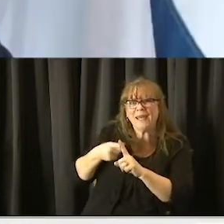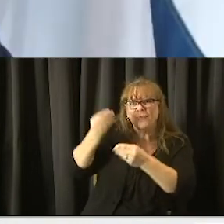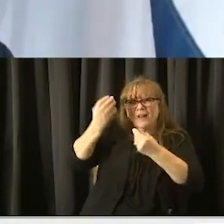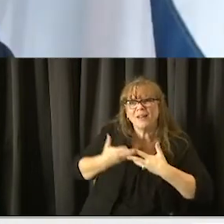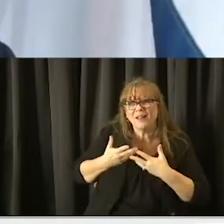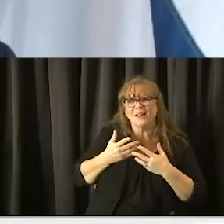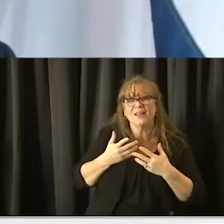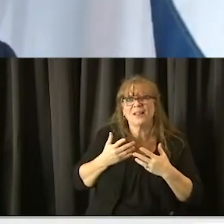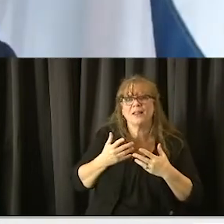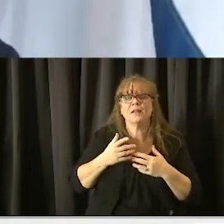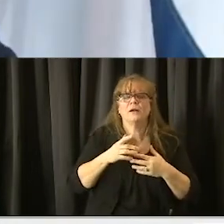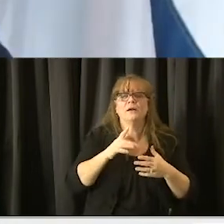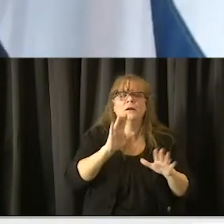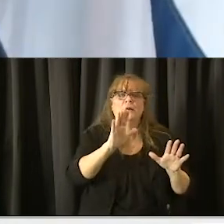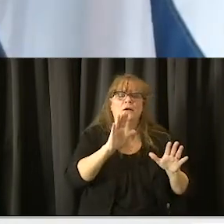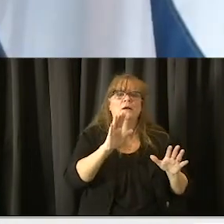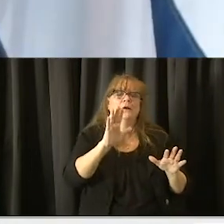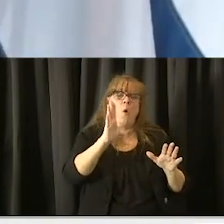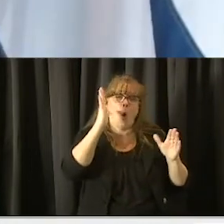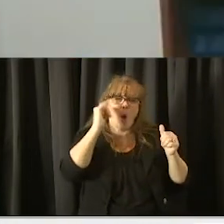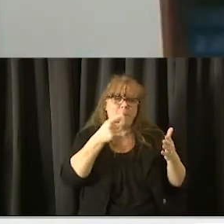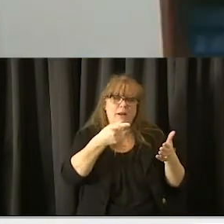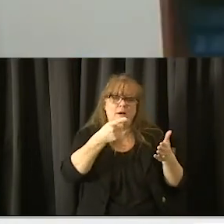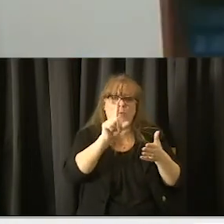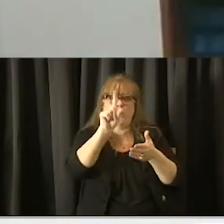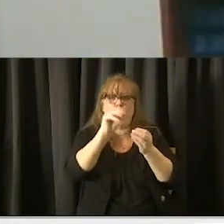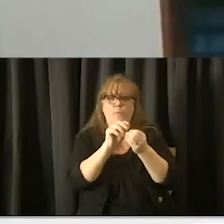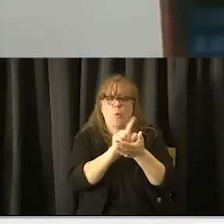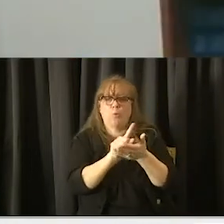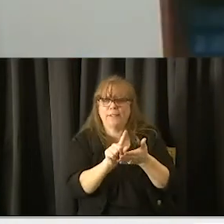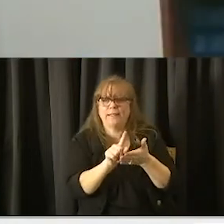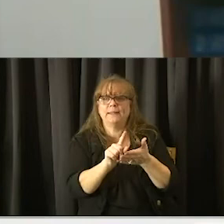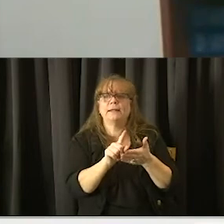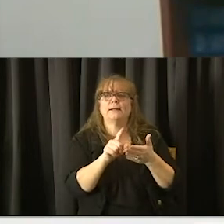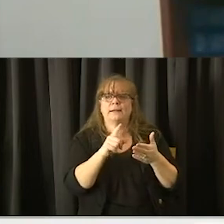what's your time for that emily um we anticipate the time frame to be within the next week